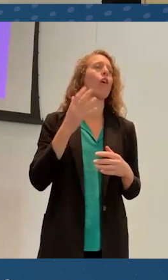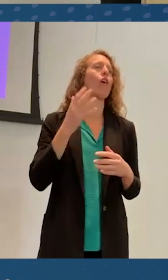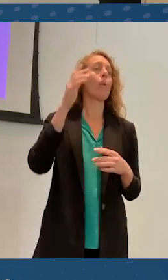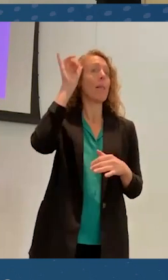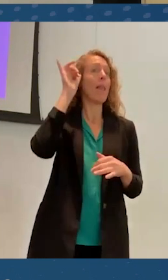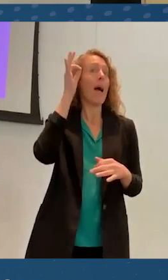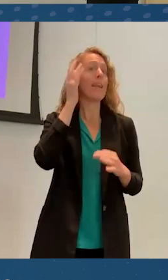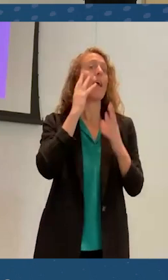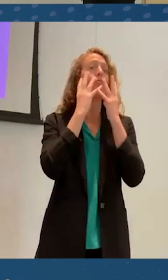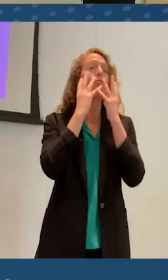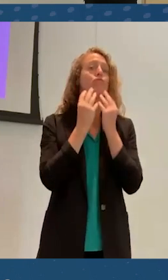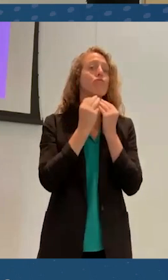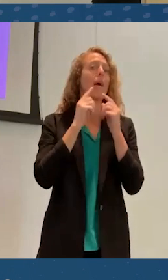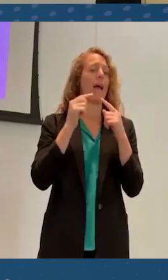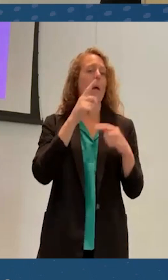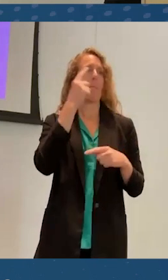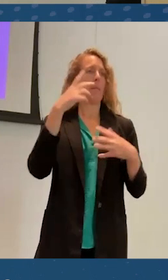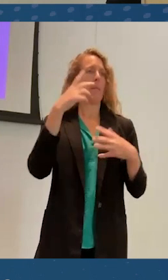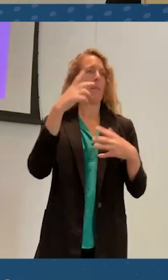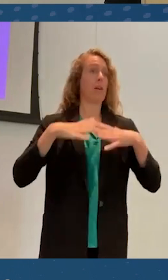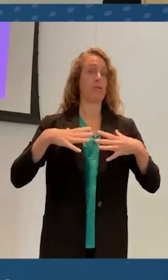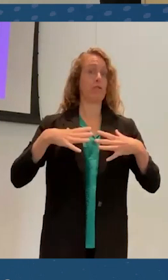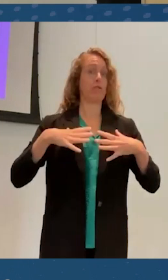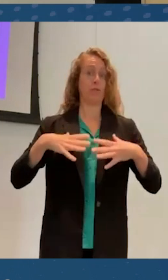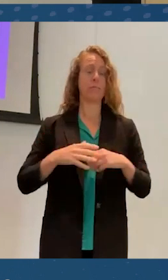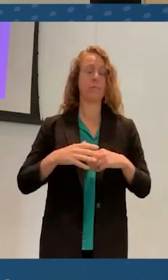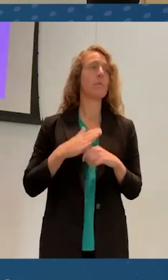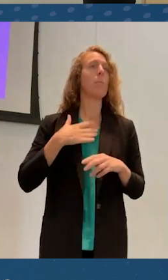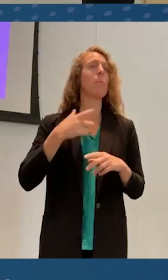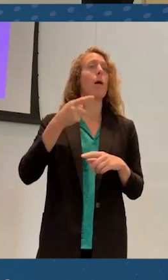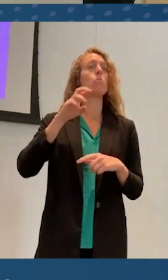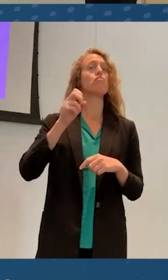and I'm wearing a black shirt. My pronouns are he/him.